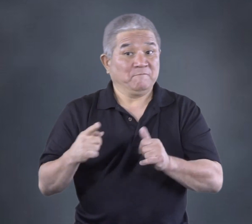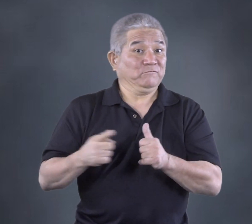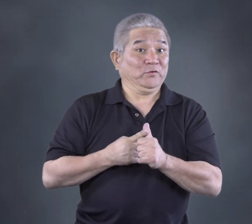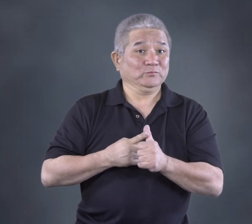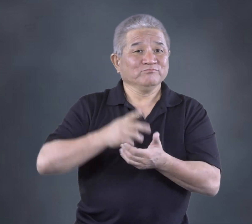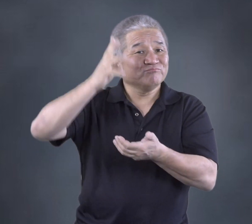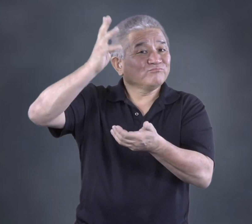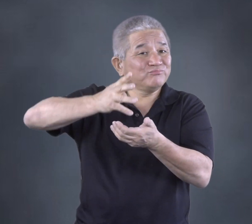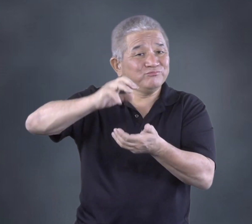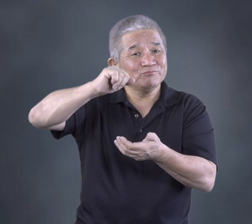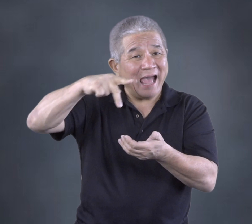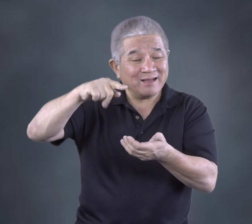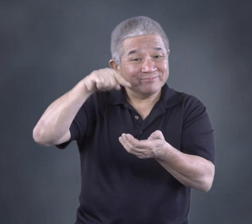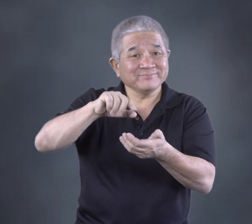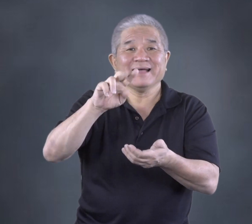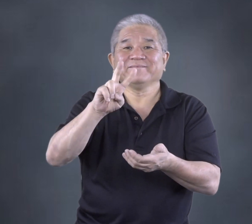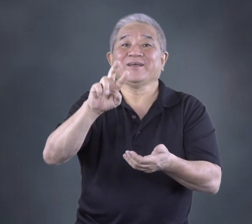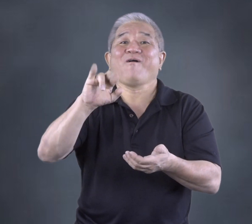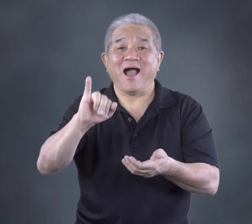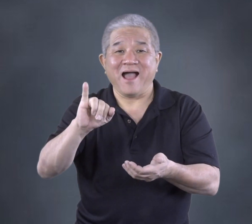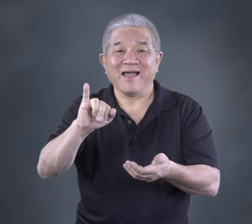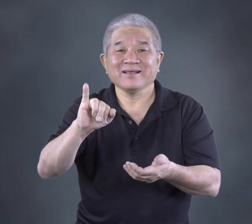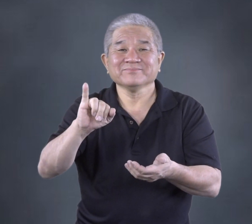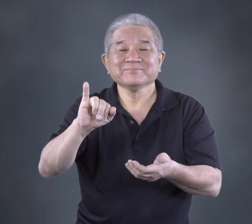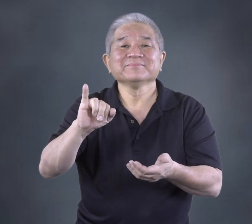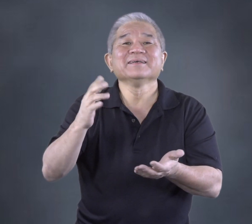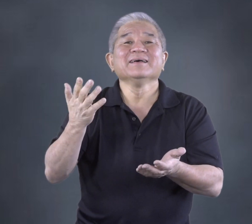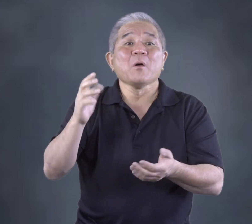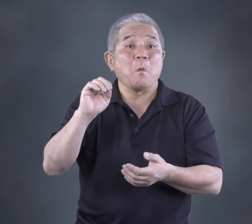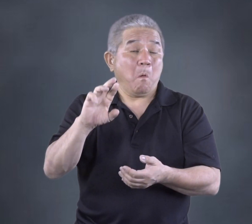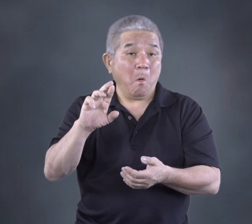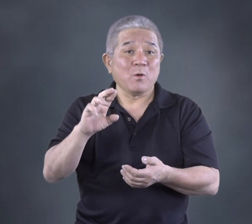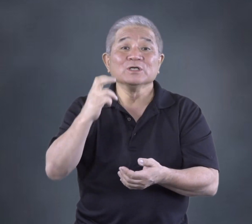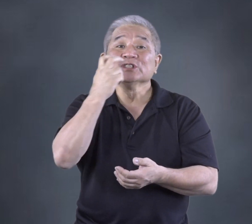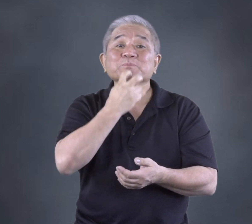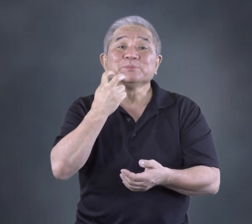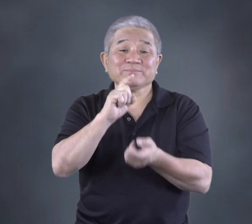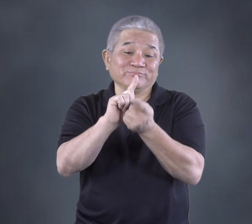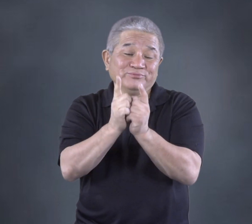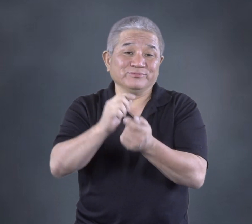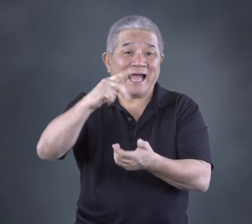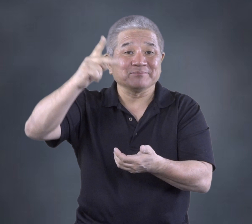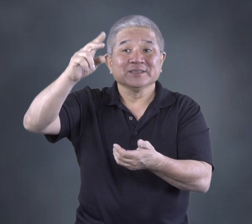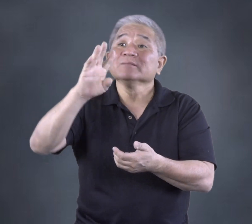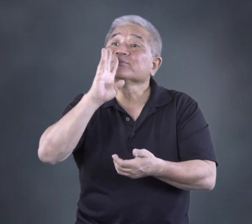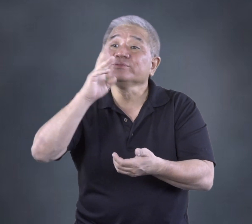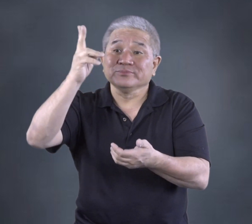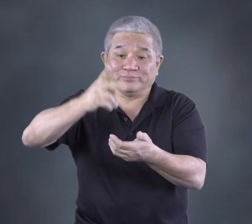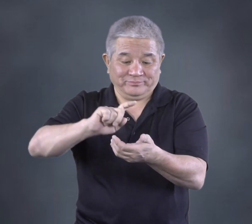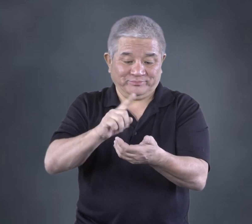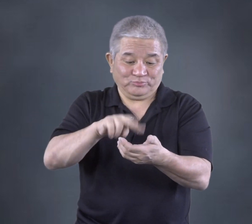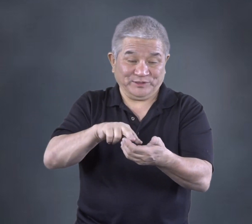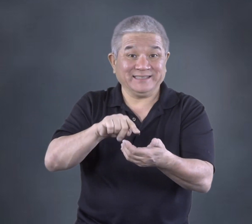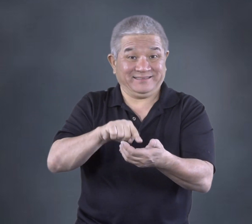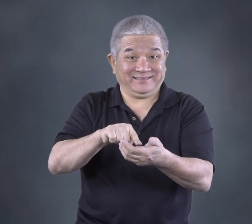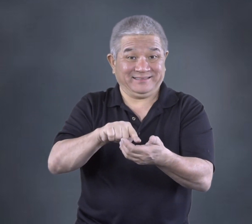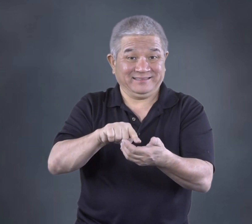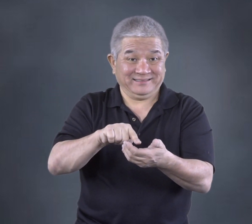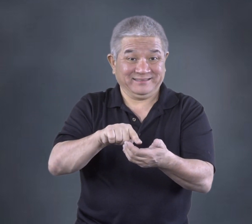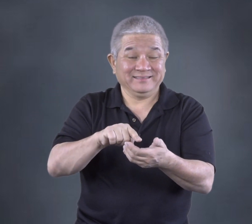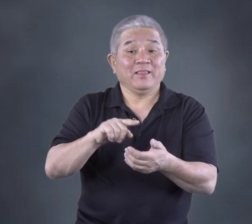Before you go to the hospital, download several VRI apps and/or speech-to-text apps.